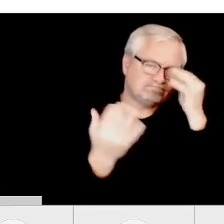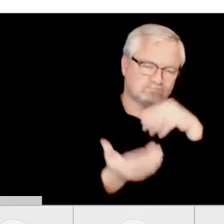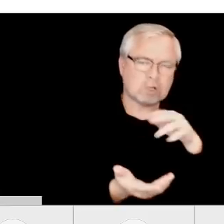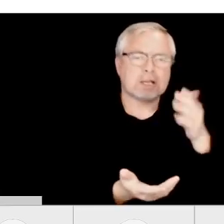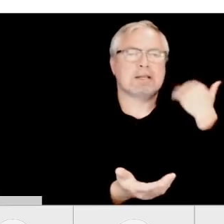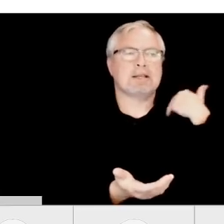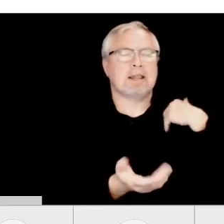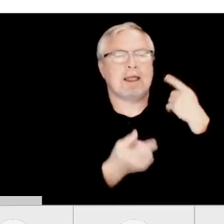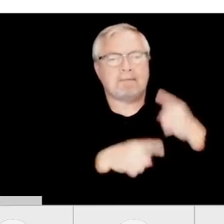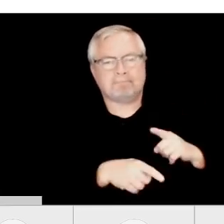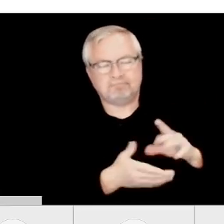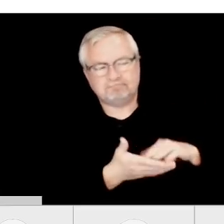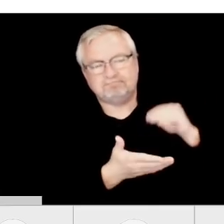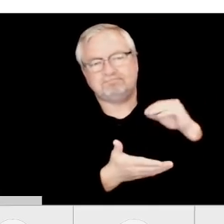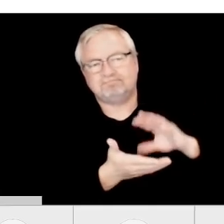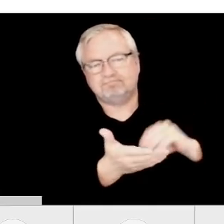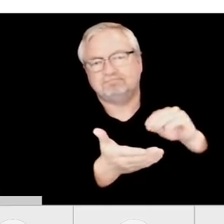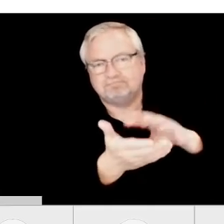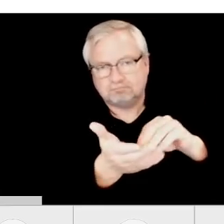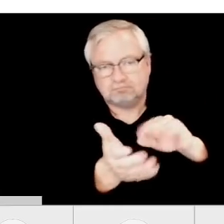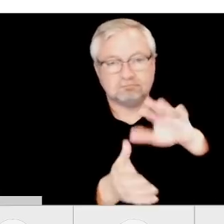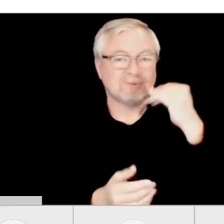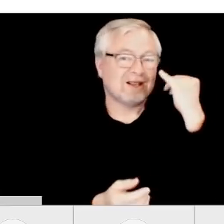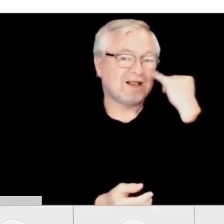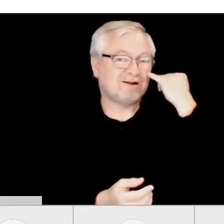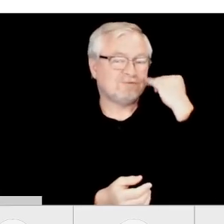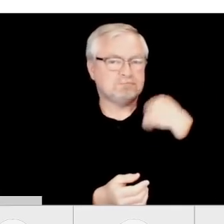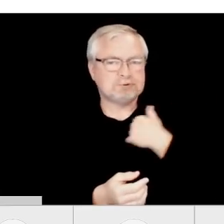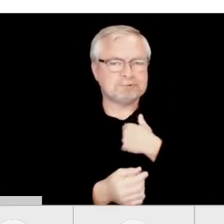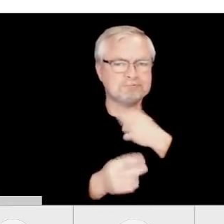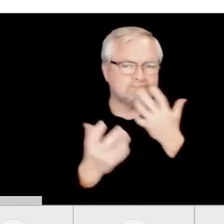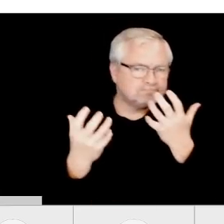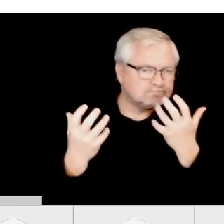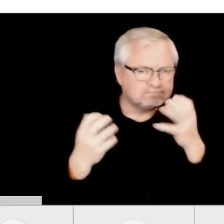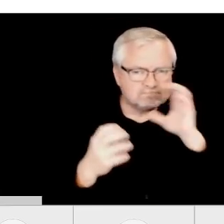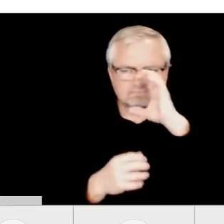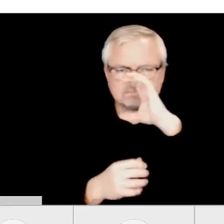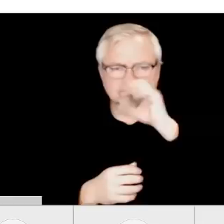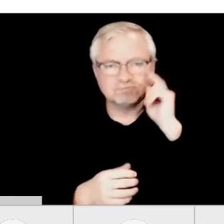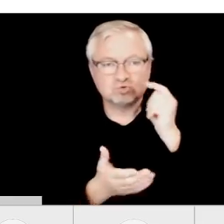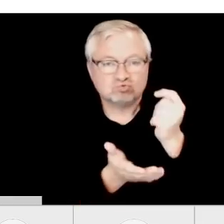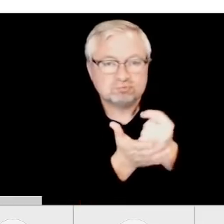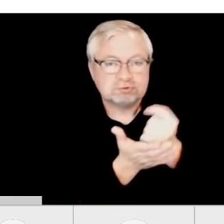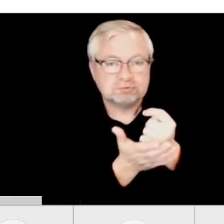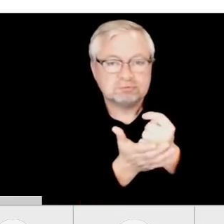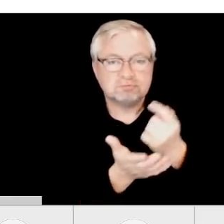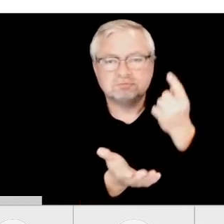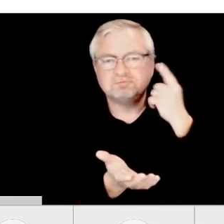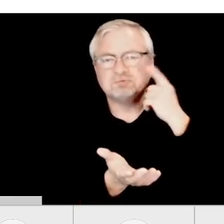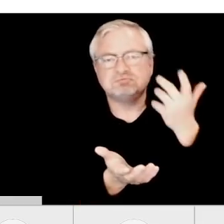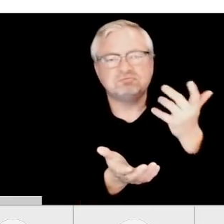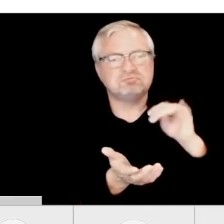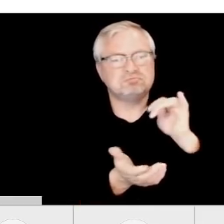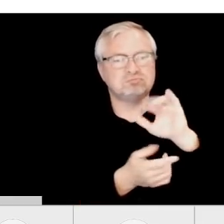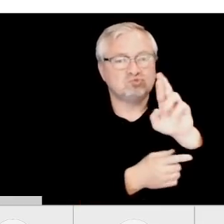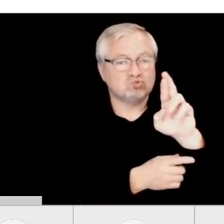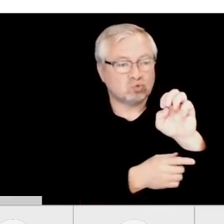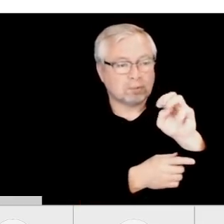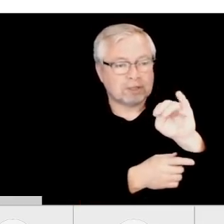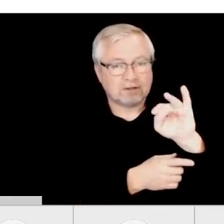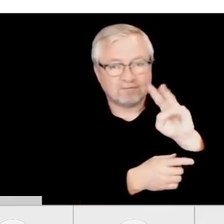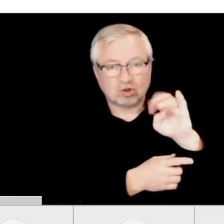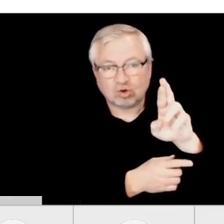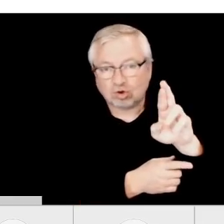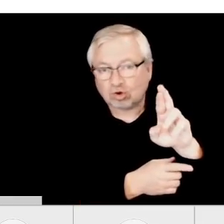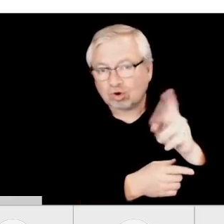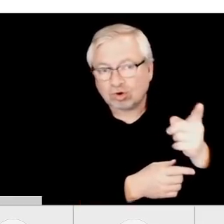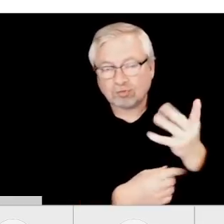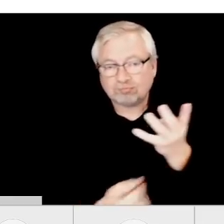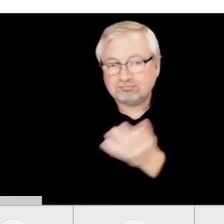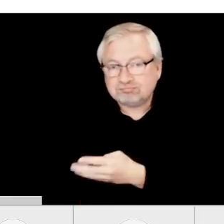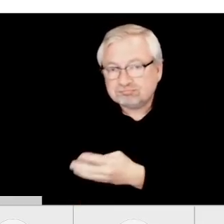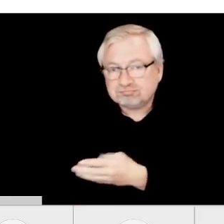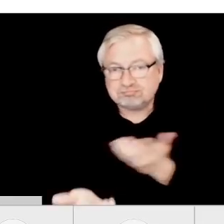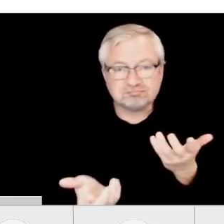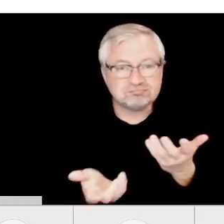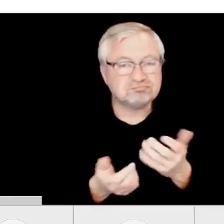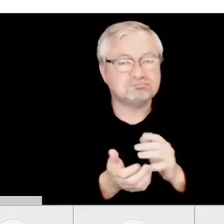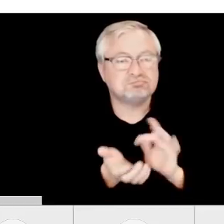If we are looking for a treatment like Remdesivir in sufficient doses to treat